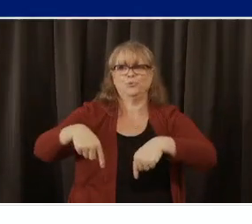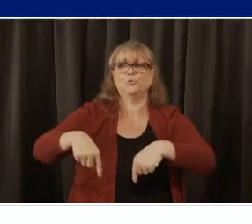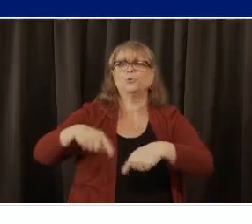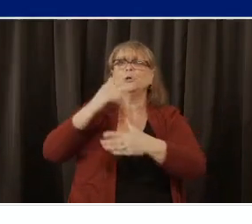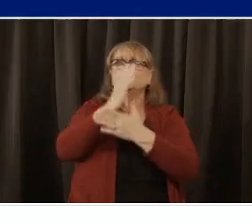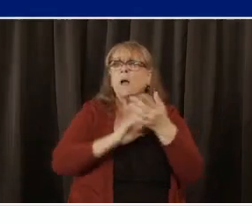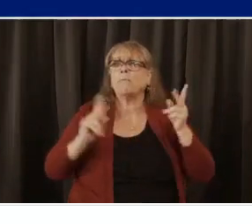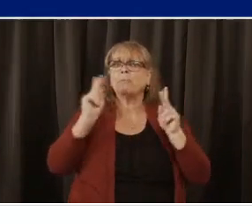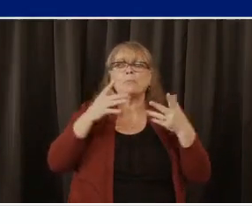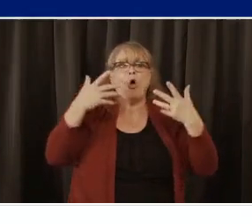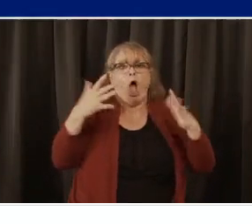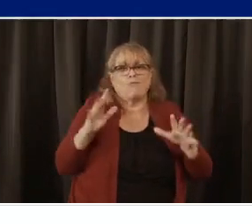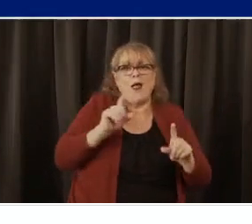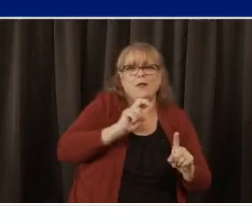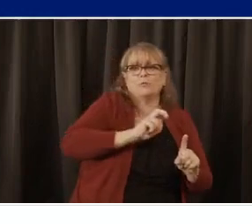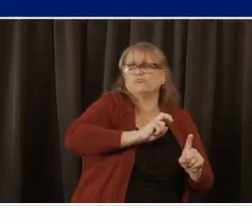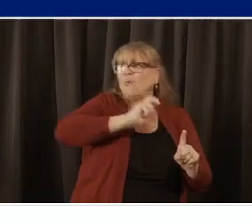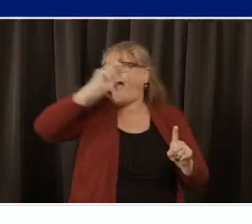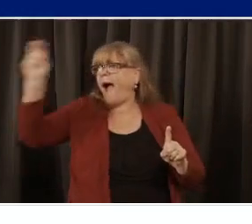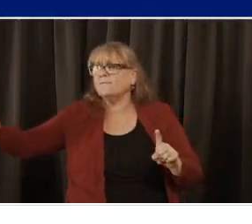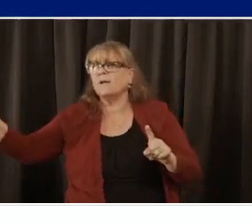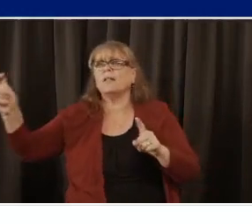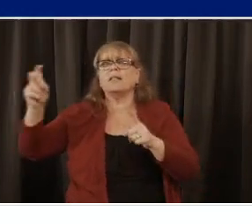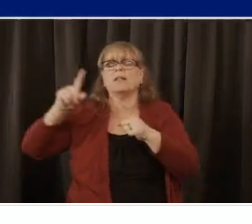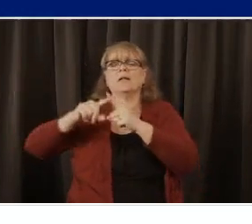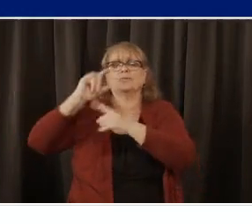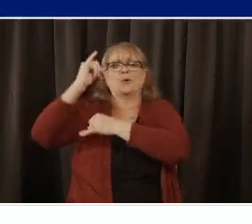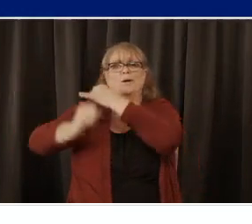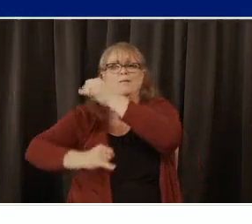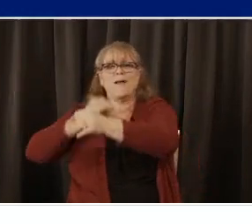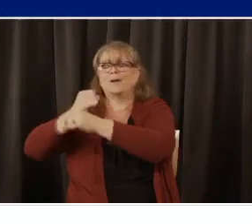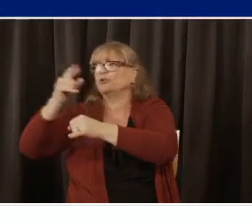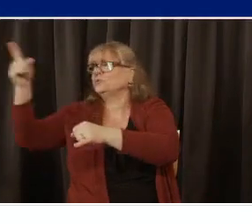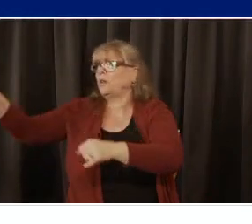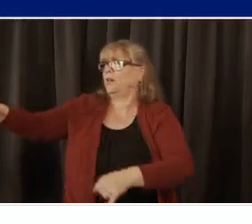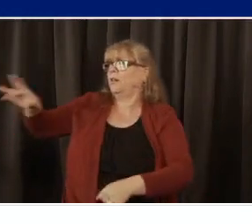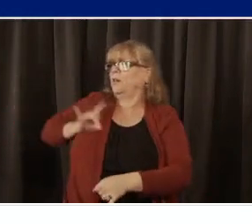We see that two household clusters are occurring but there are additional cases outside of those